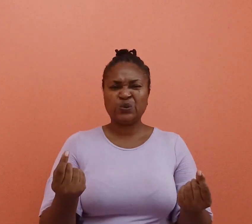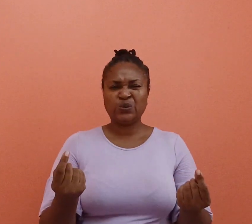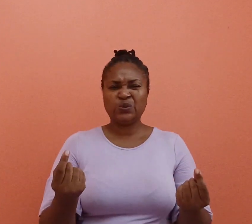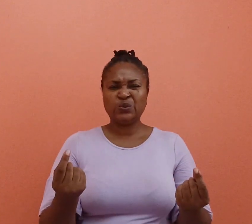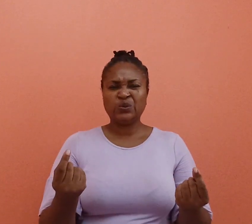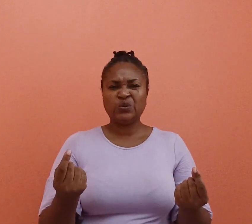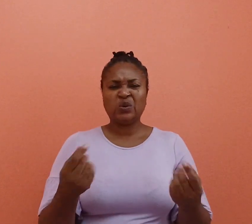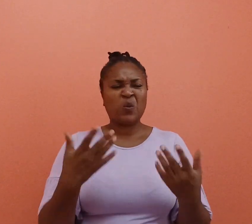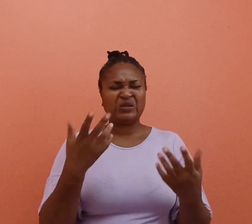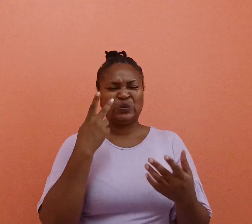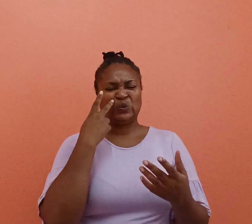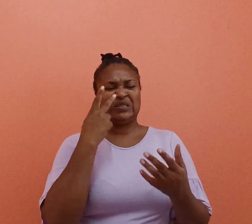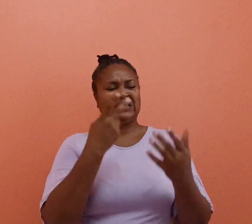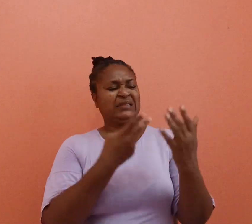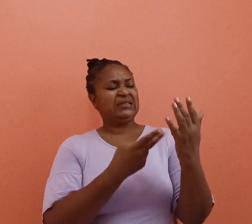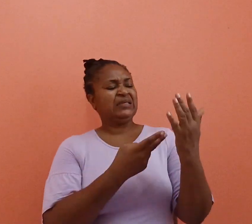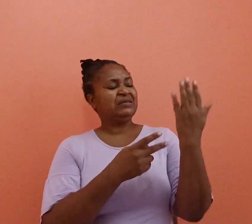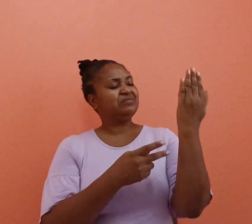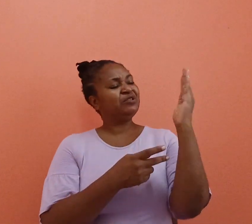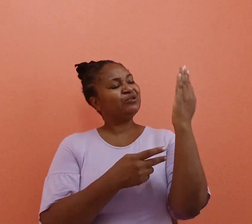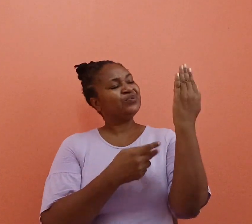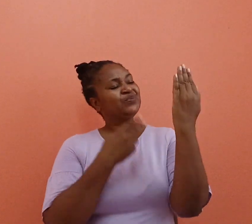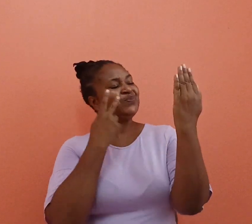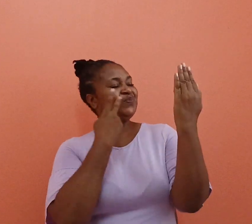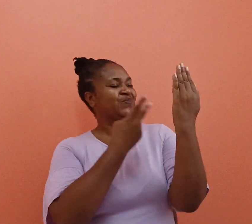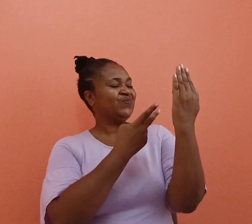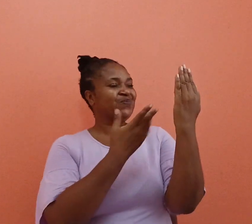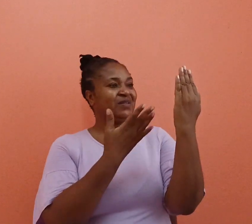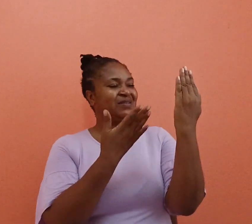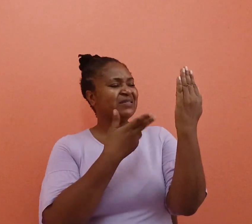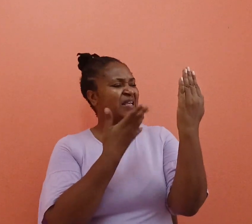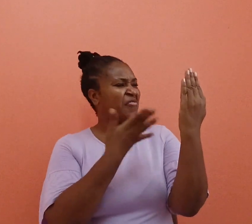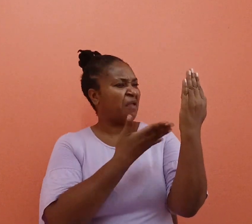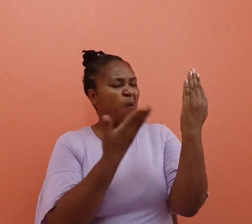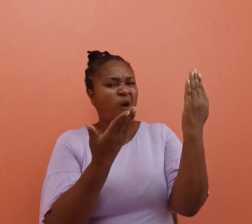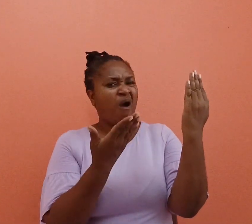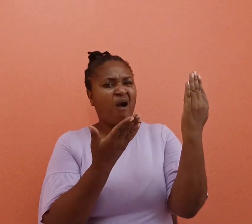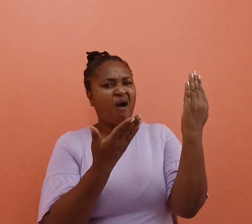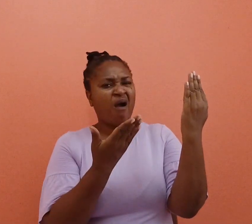What do you see?